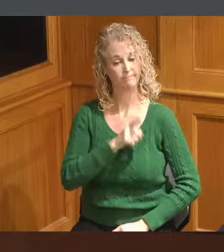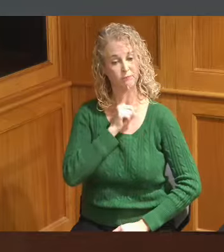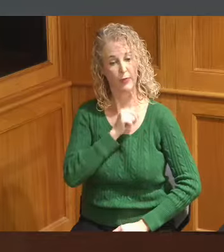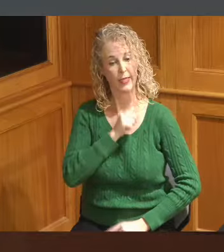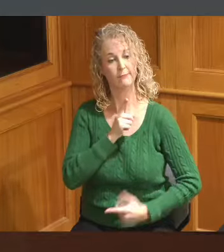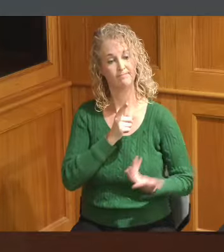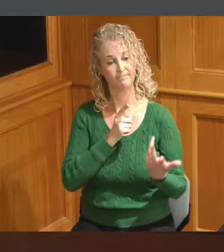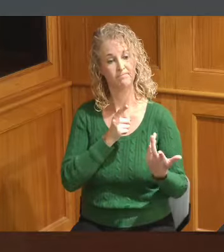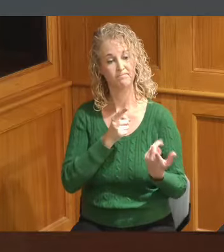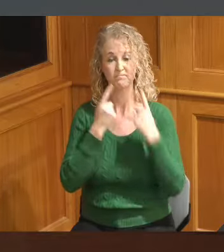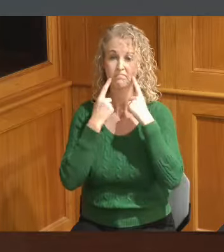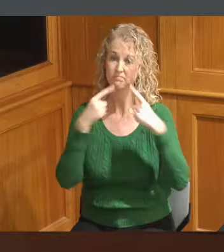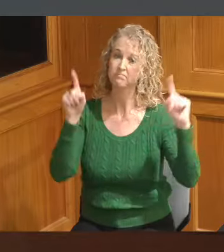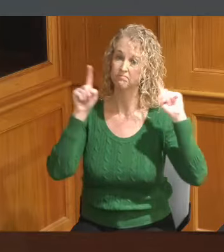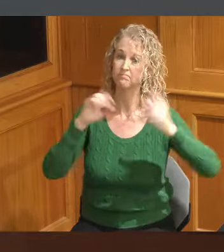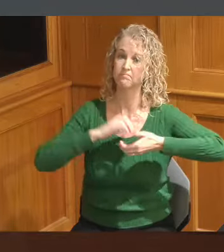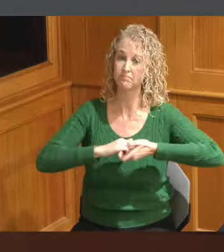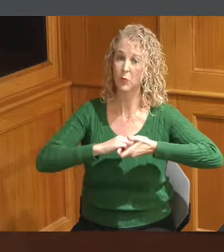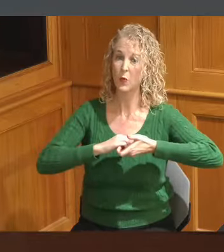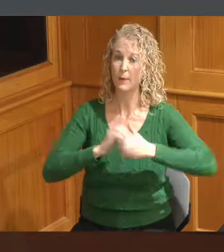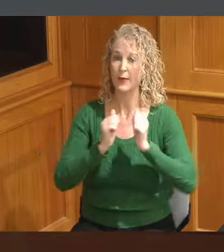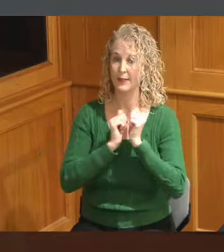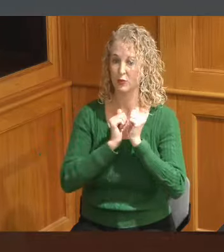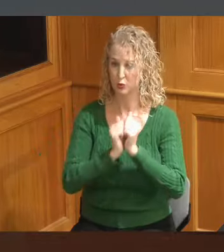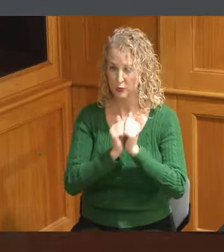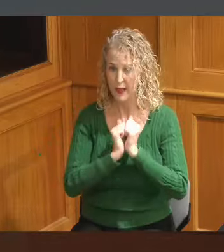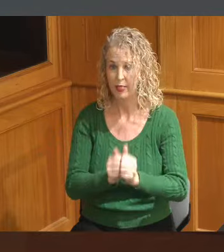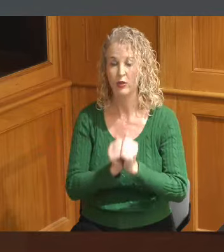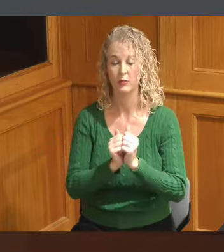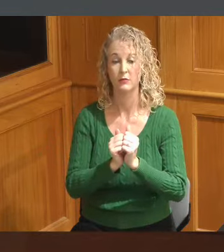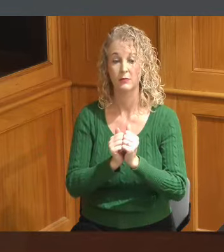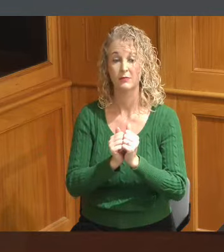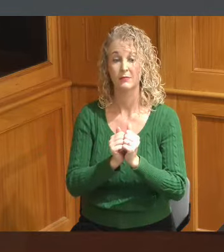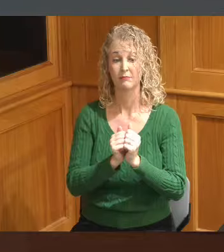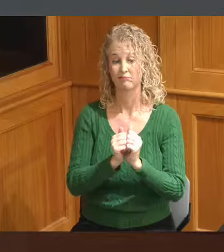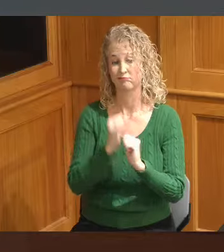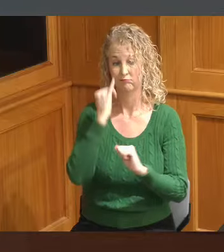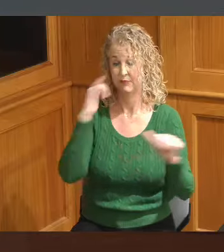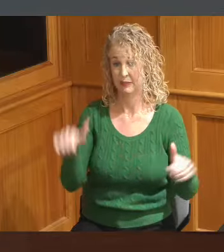able to work and cooperate with departments and elected offices where there are challenges